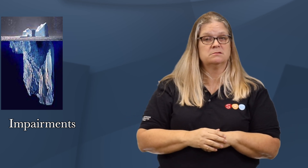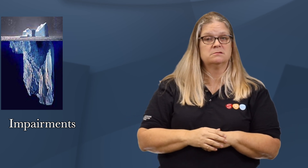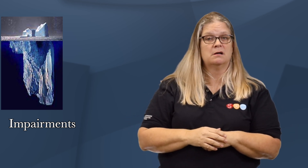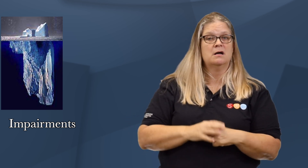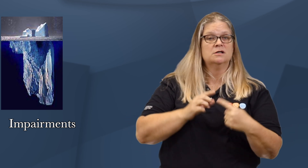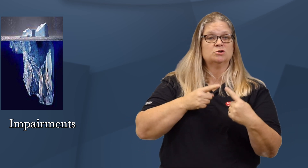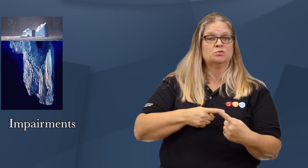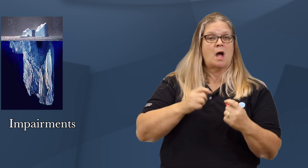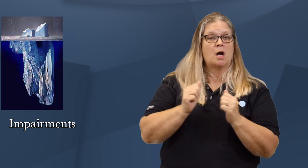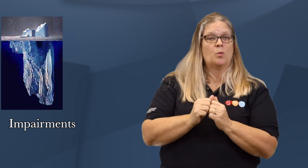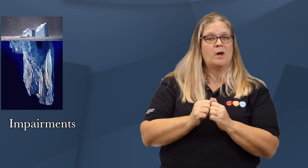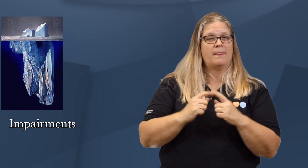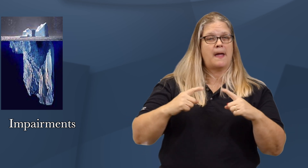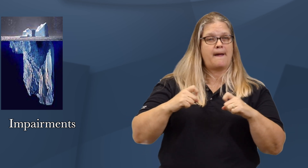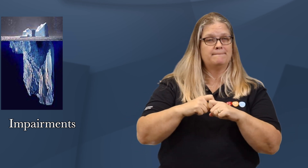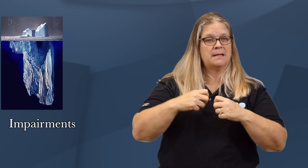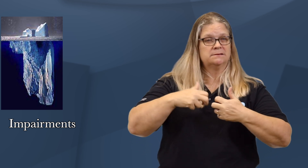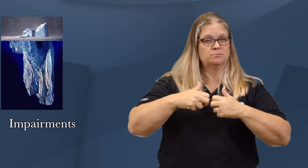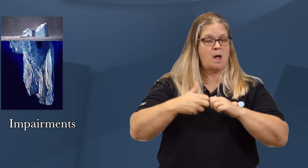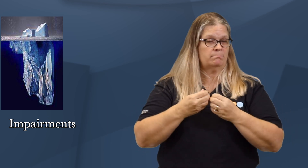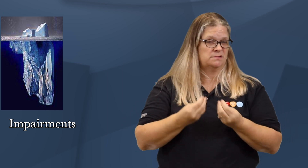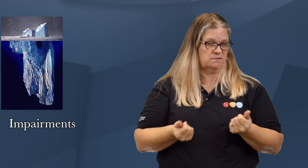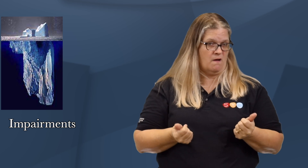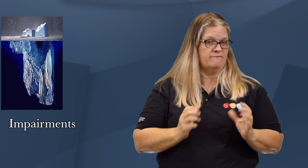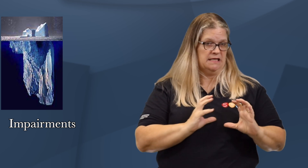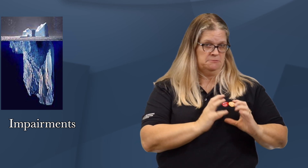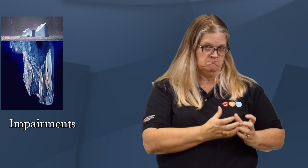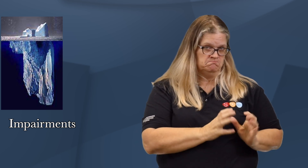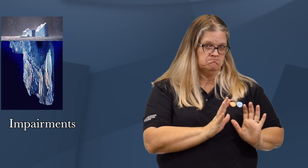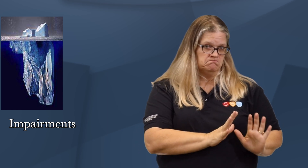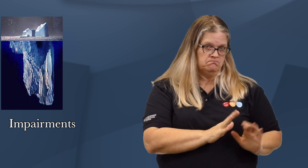struggle with complex problem-solving.